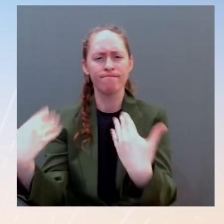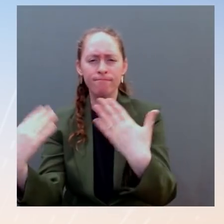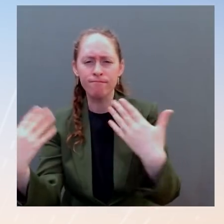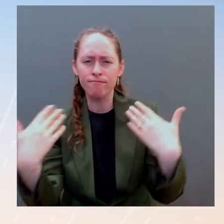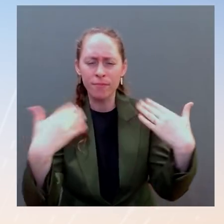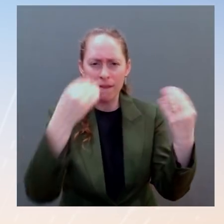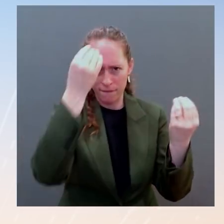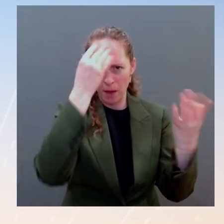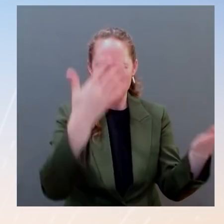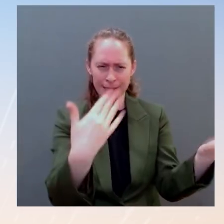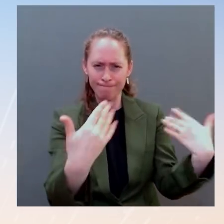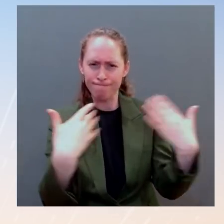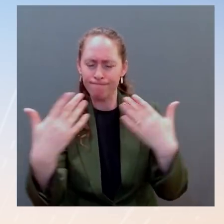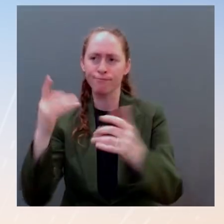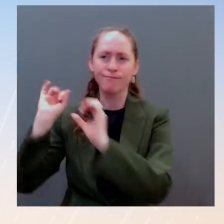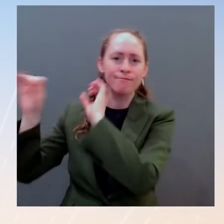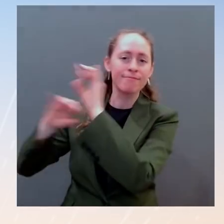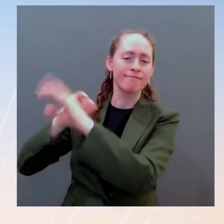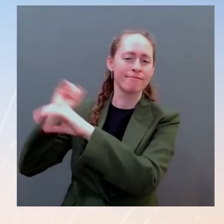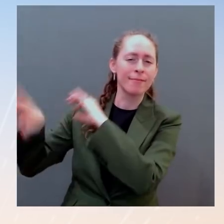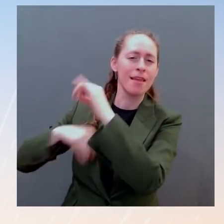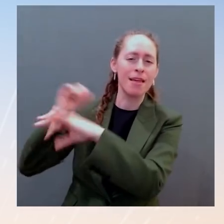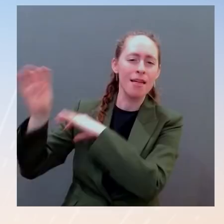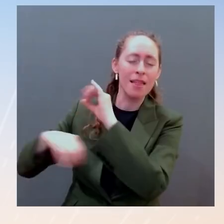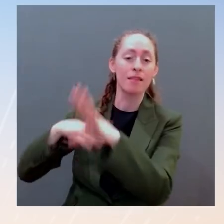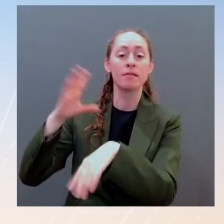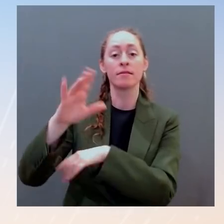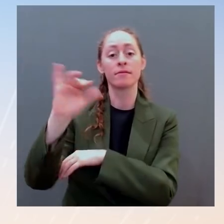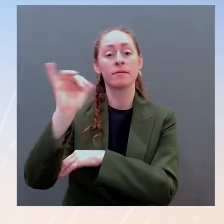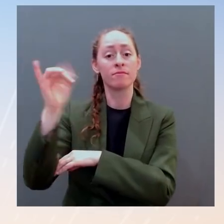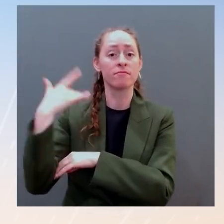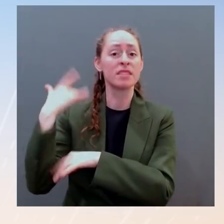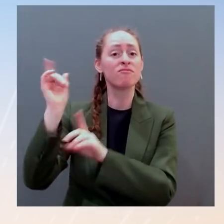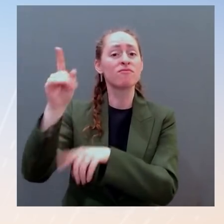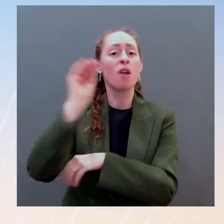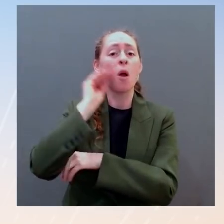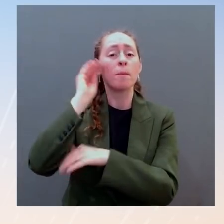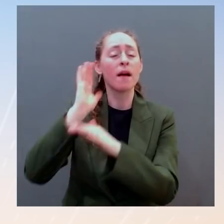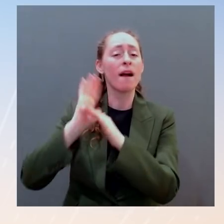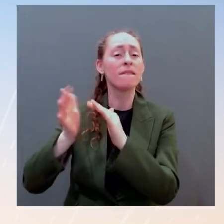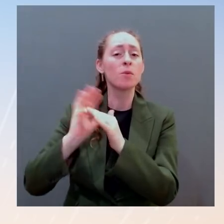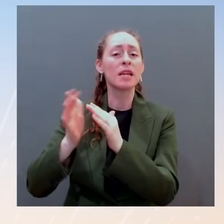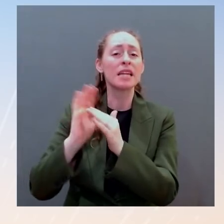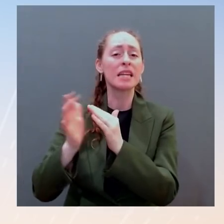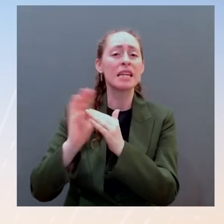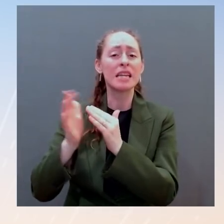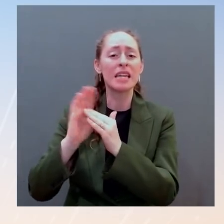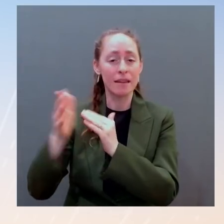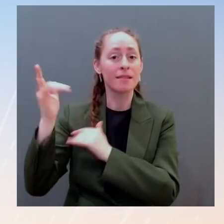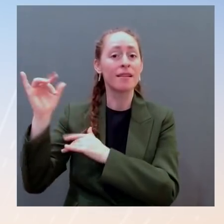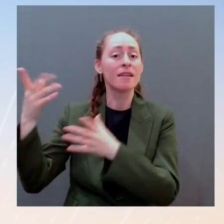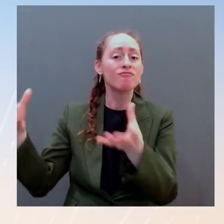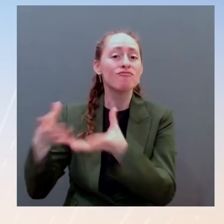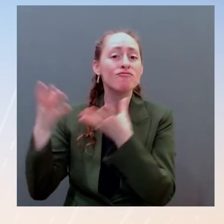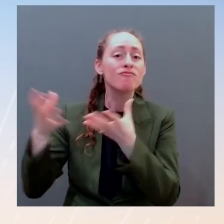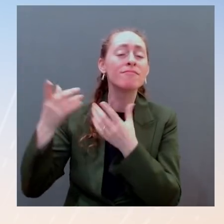he comes back with conversations he had with people as he came out of church or, you know, as he -- people he's known for a long time in his community,